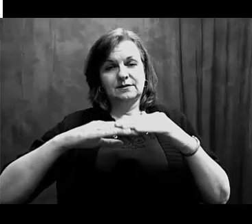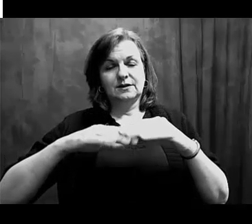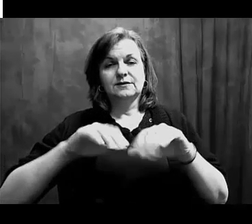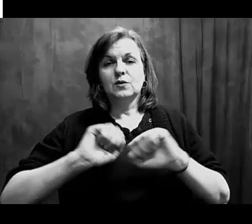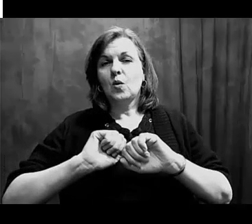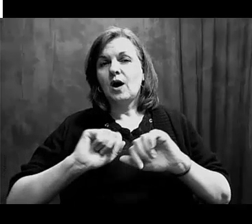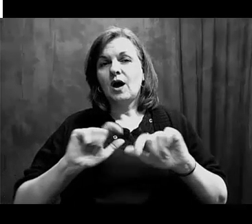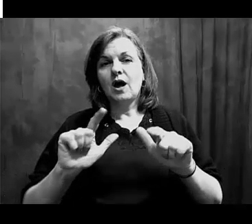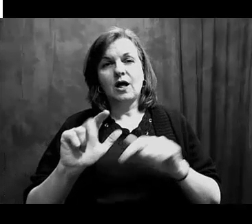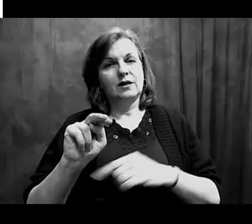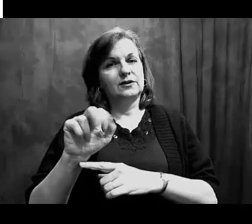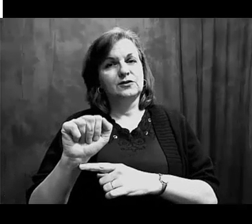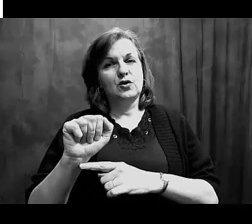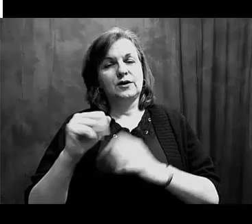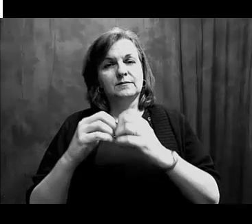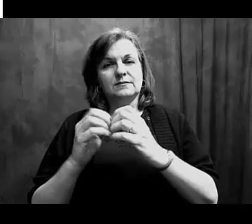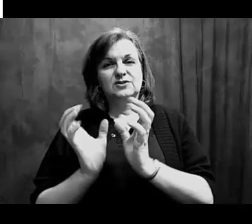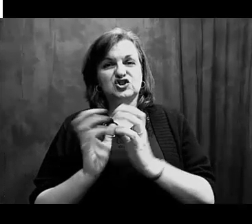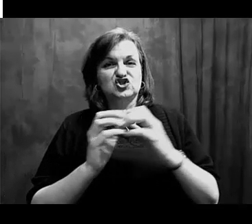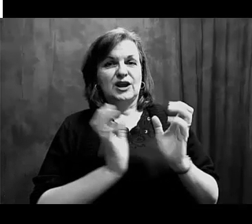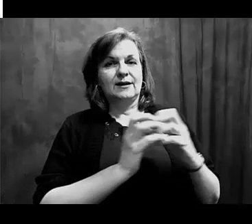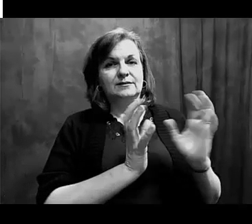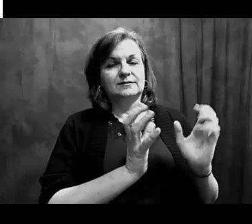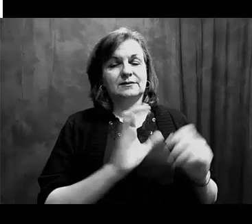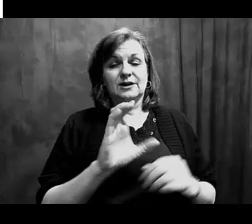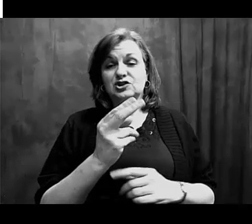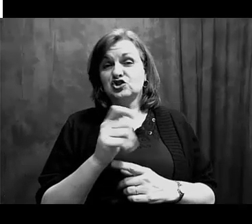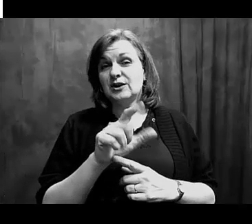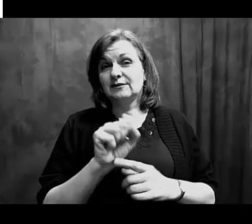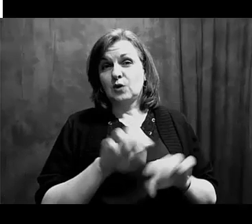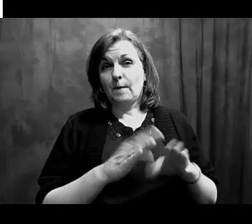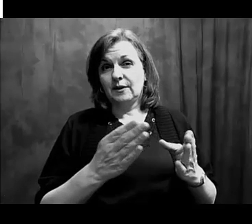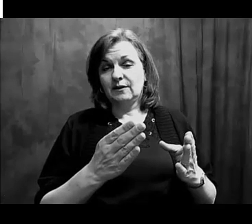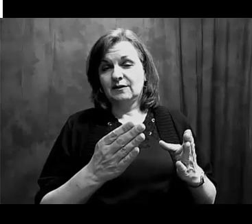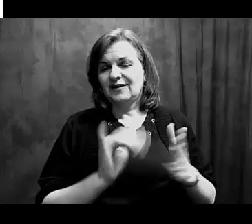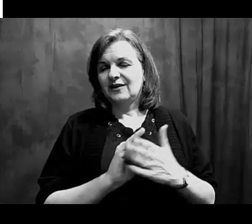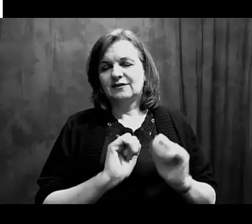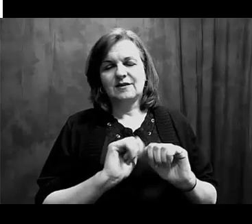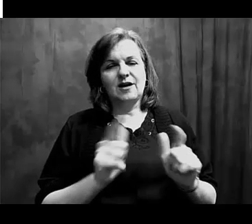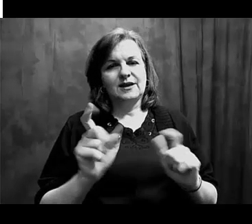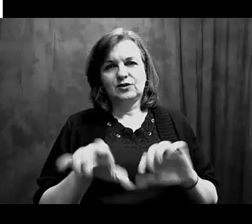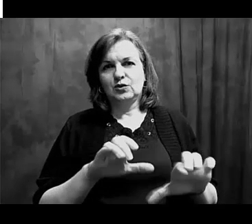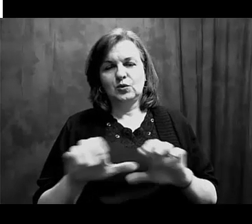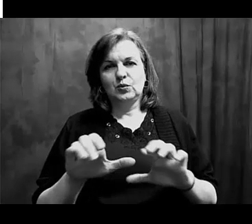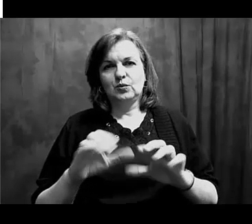we have opened all of the sodium channels we can that's all we have to do so far